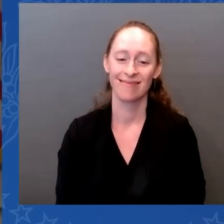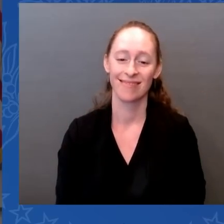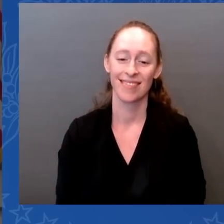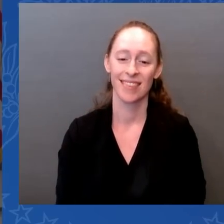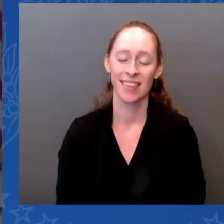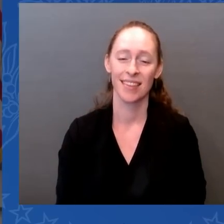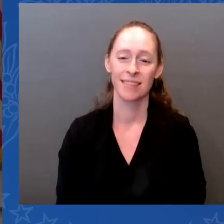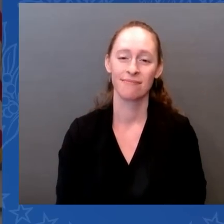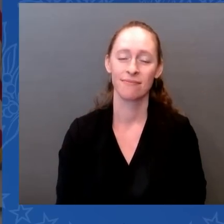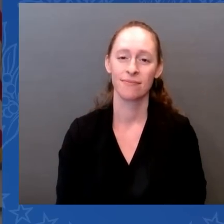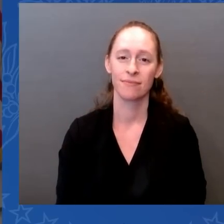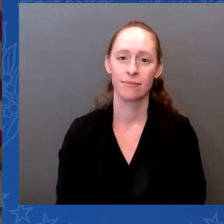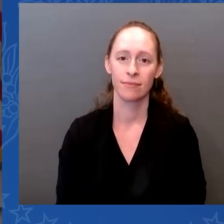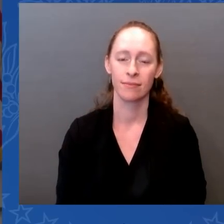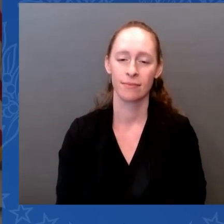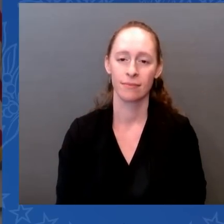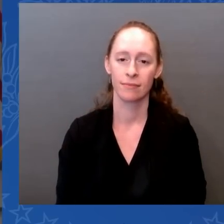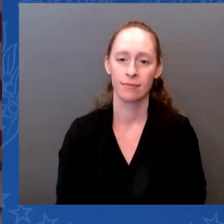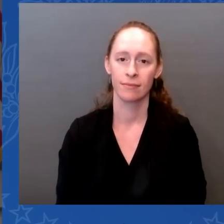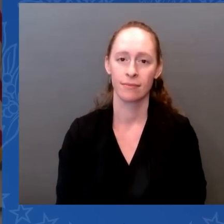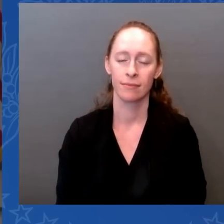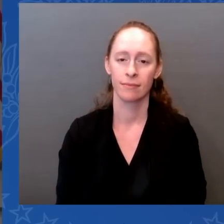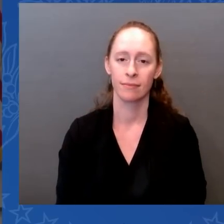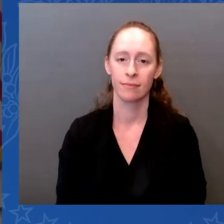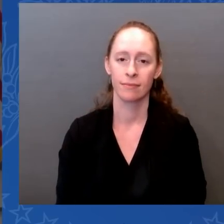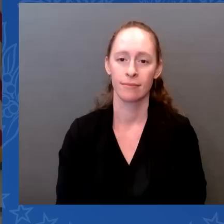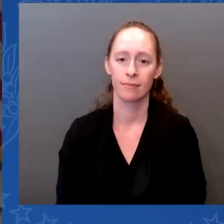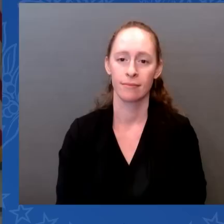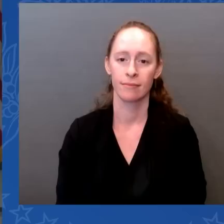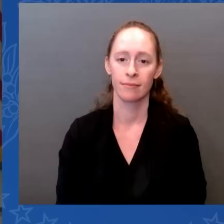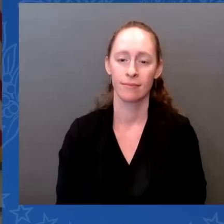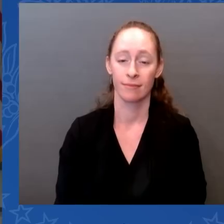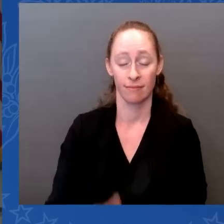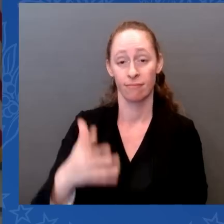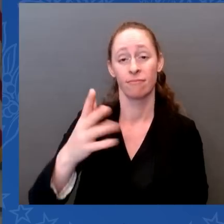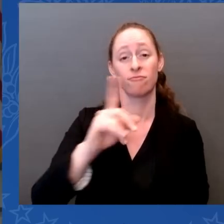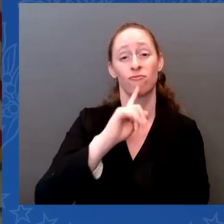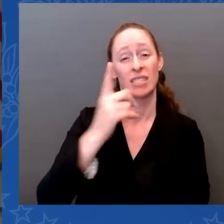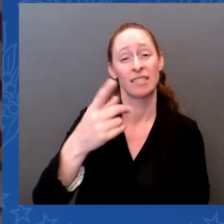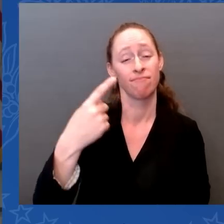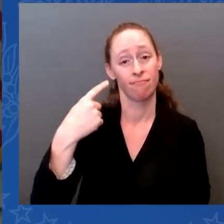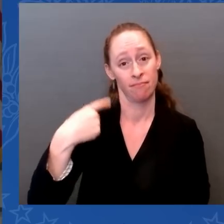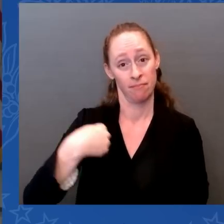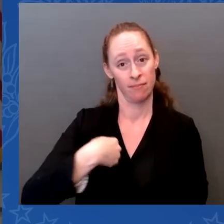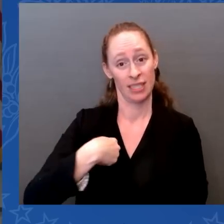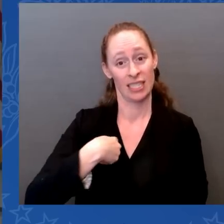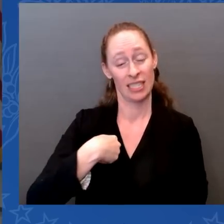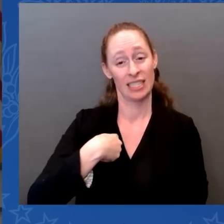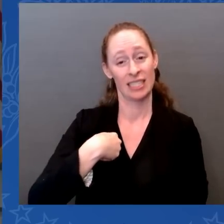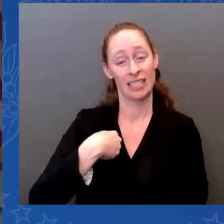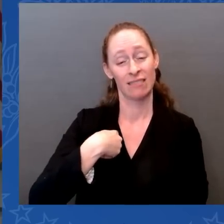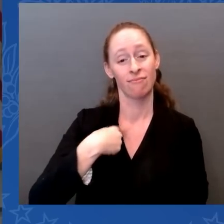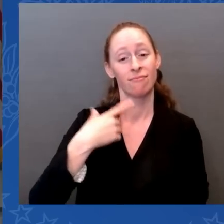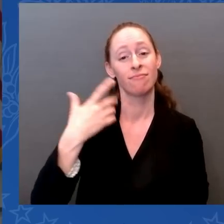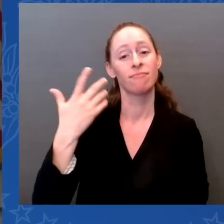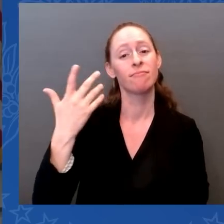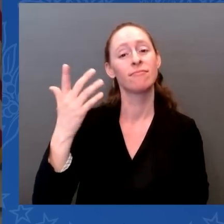To me, that's sleep insurance because I can go to bed at night knowing that my out-of-pocket costs